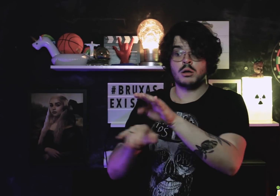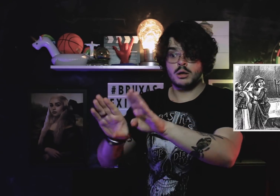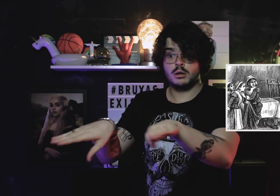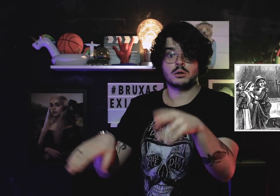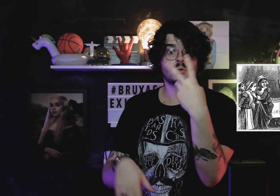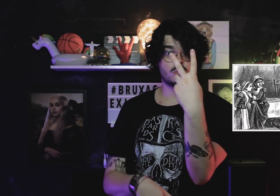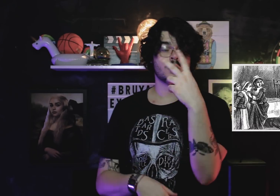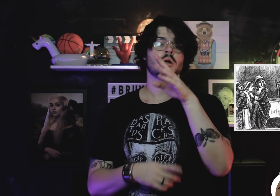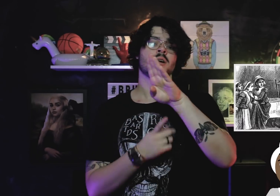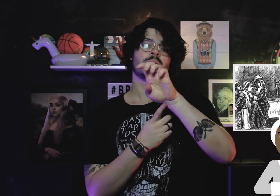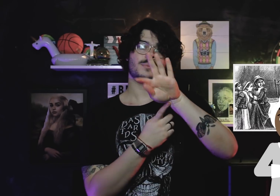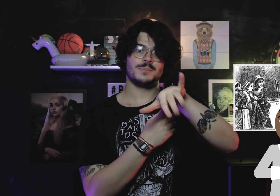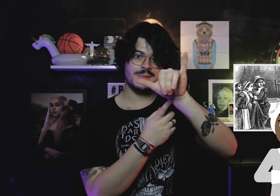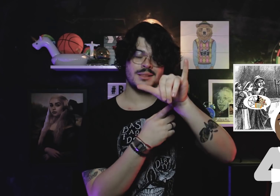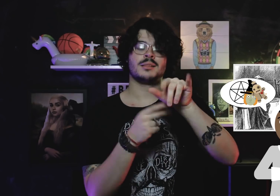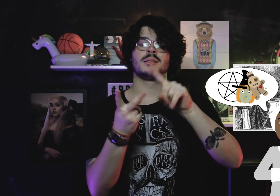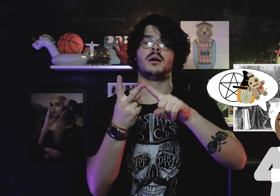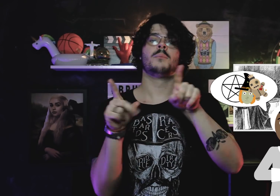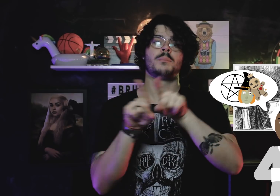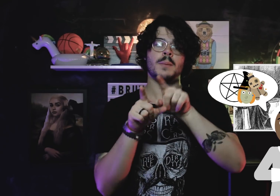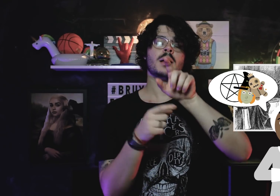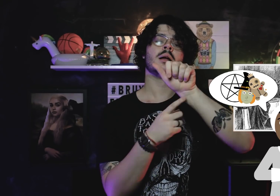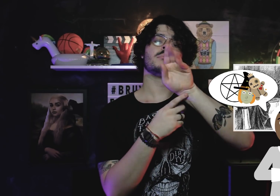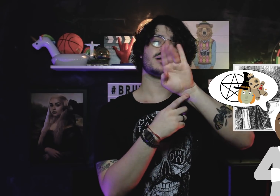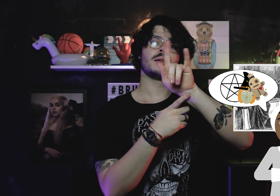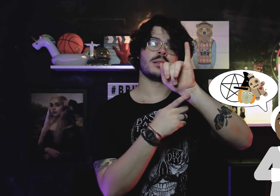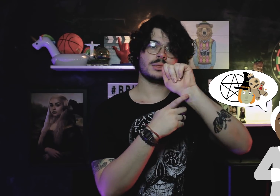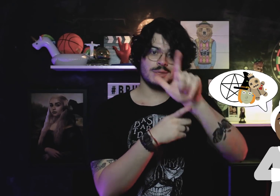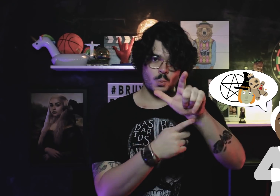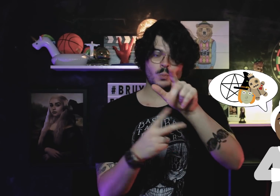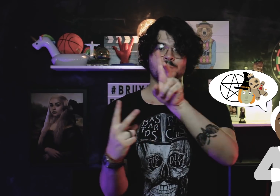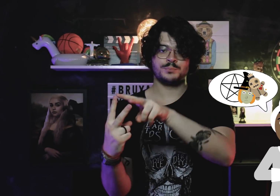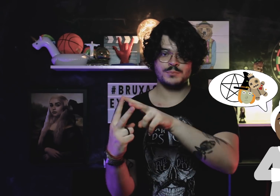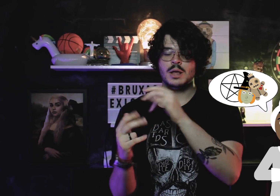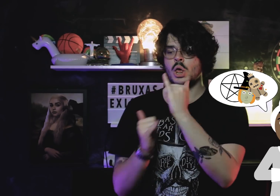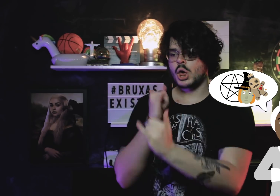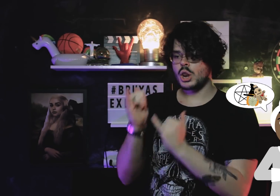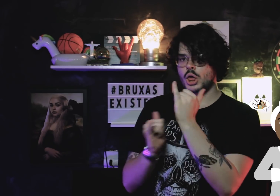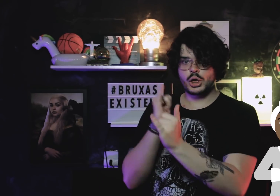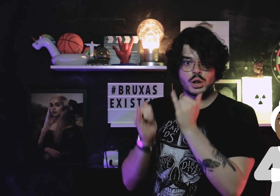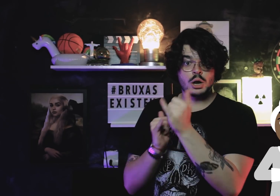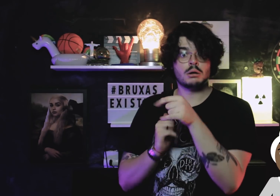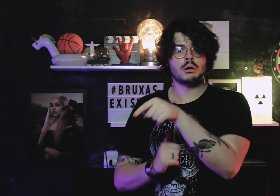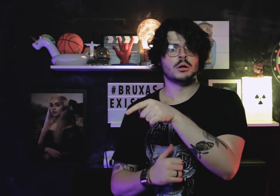to the Betty and Abigail,